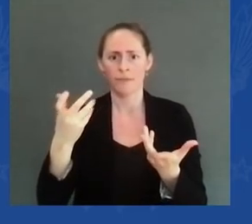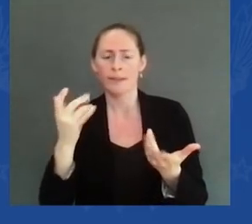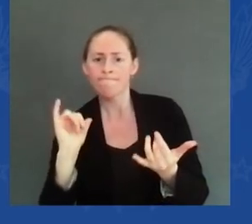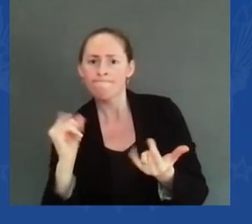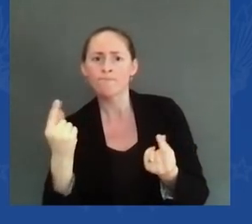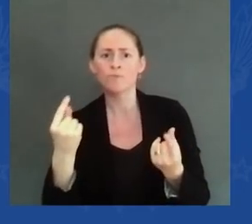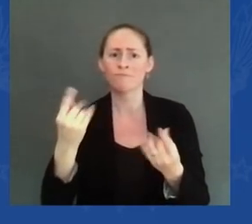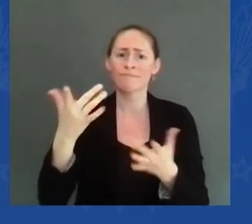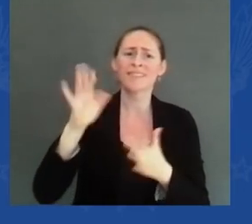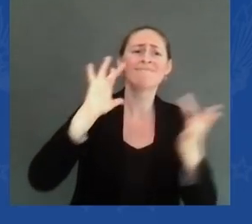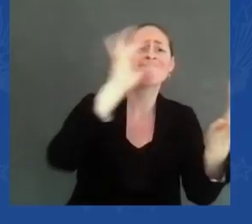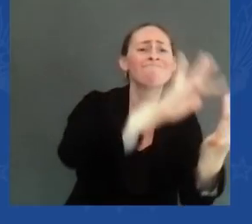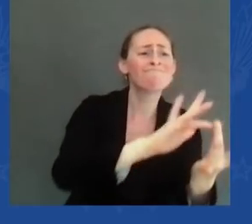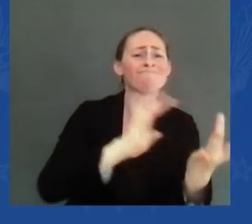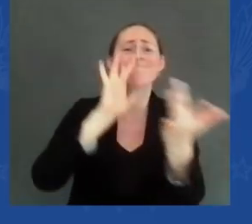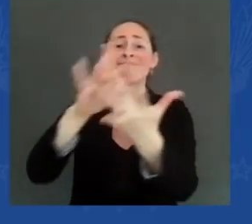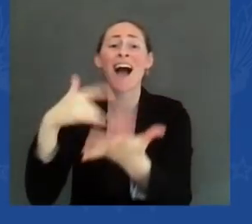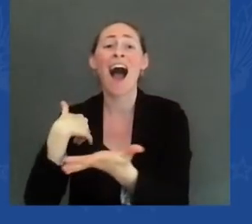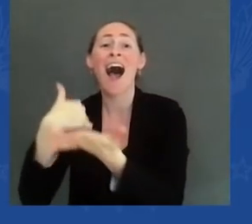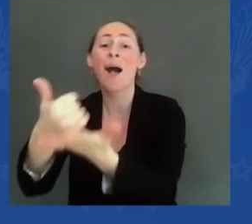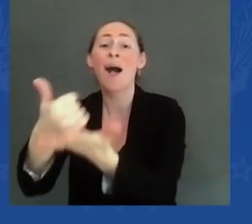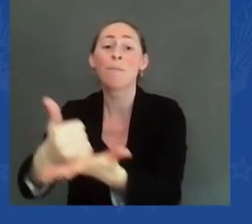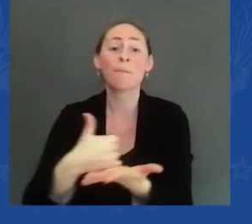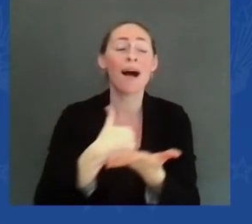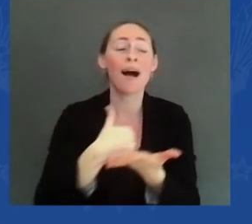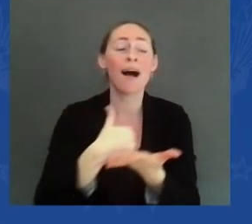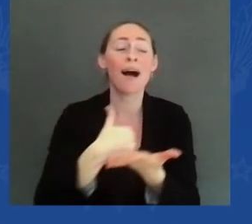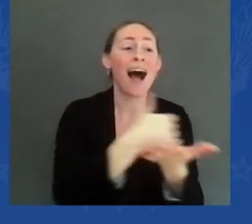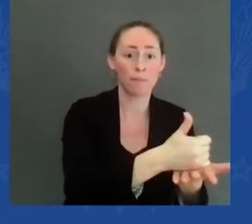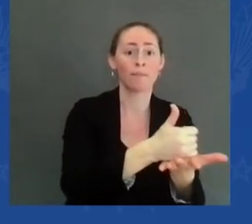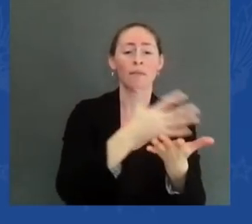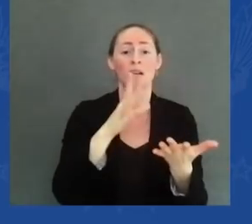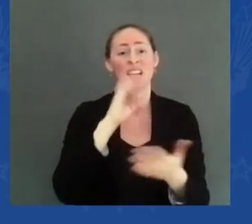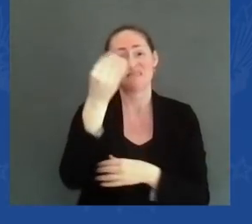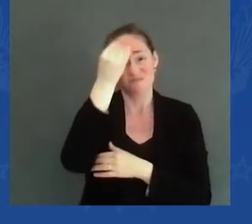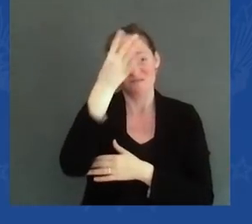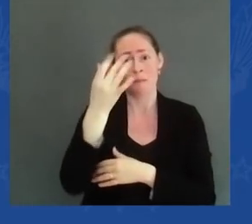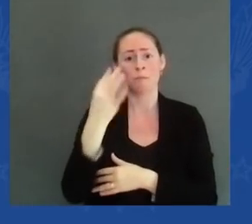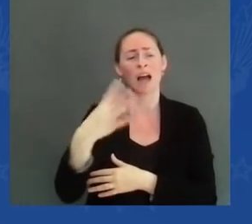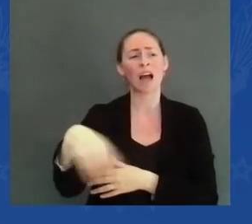"Enough. Enough." And there's not a single request I'm aware of -- there may be something --